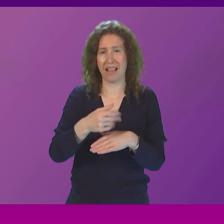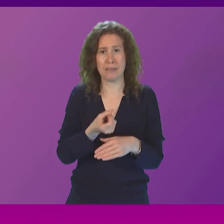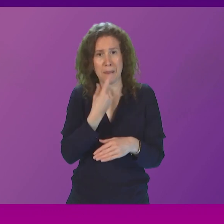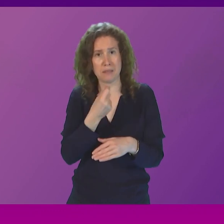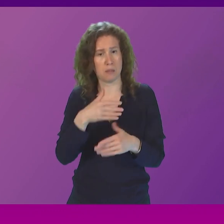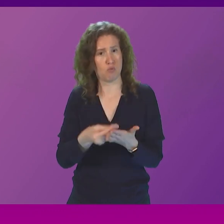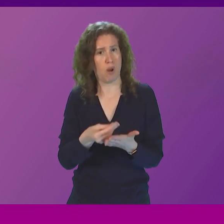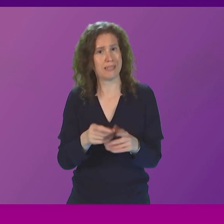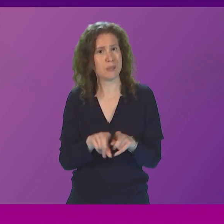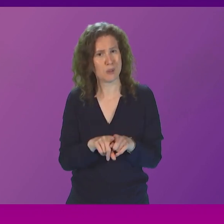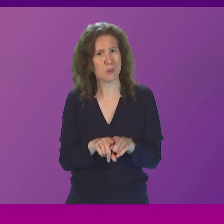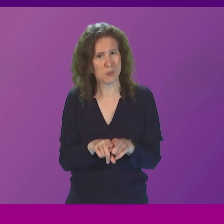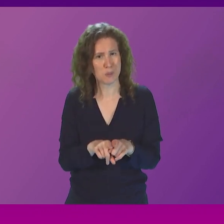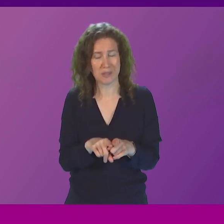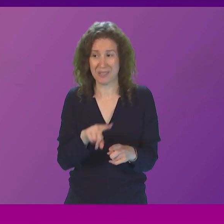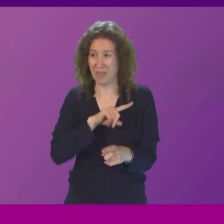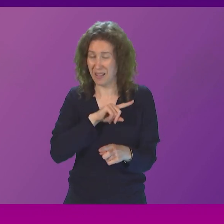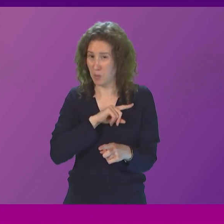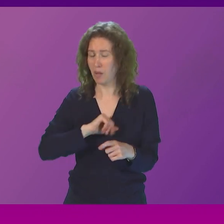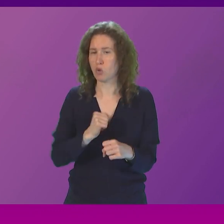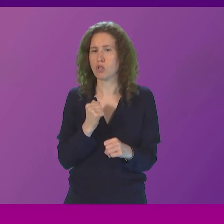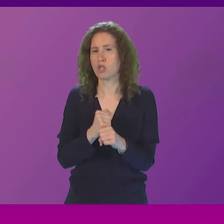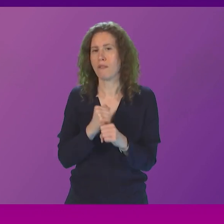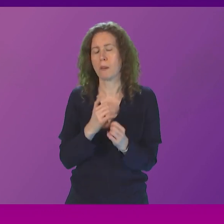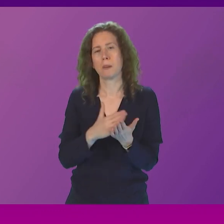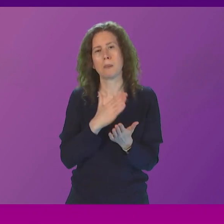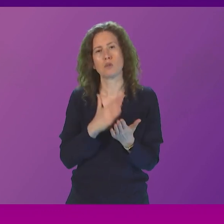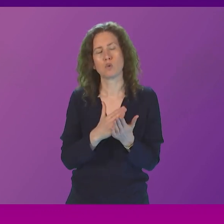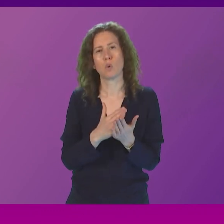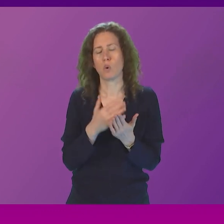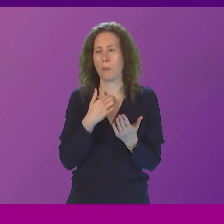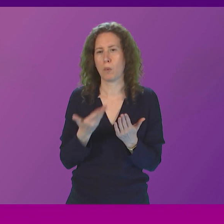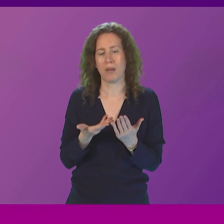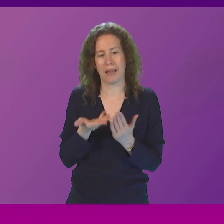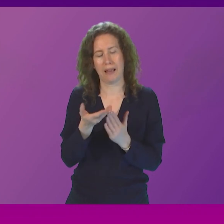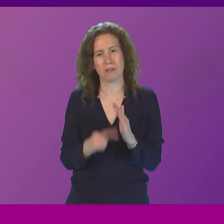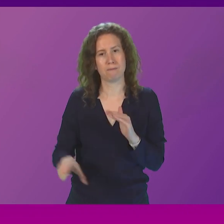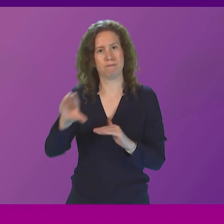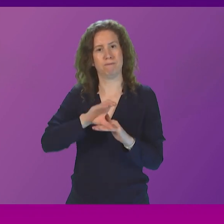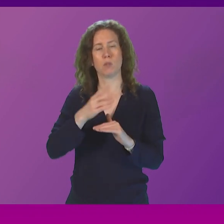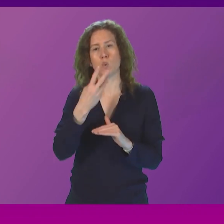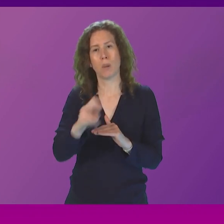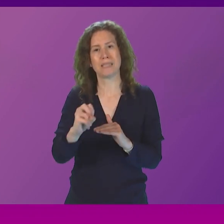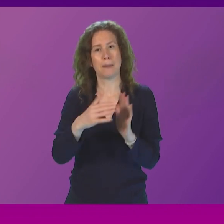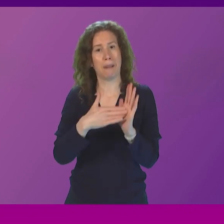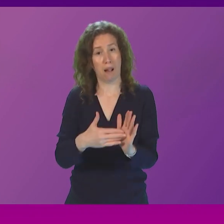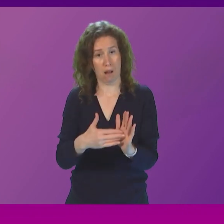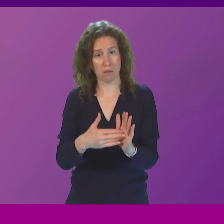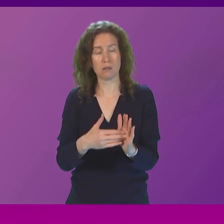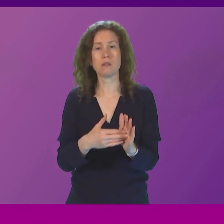That is why the Scottish Government gave an additional £20 million to the value of the